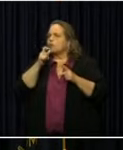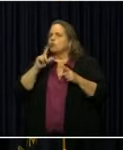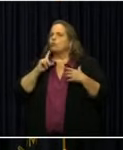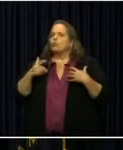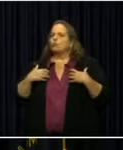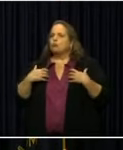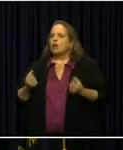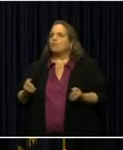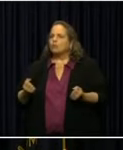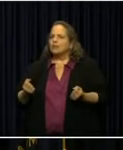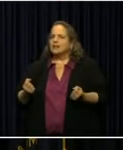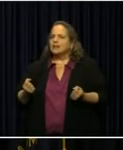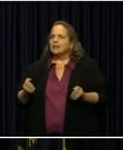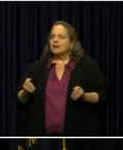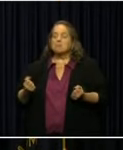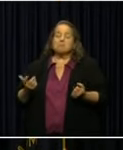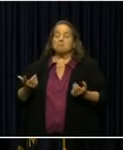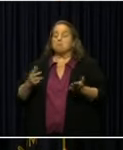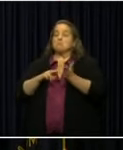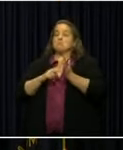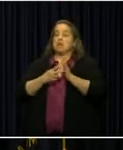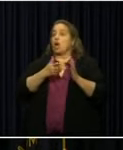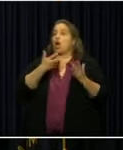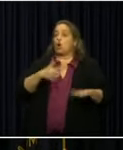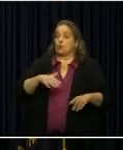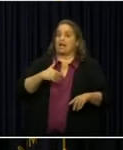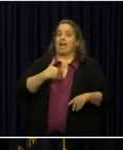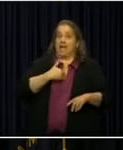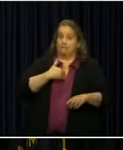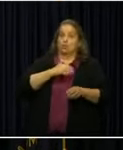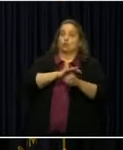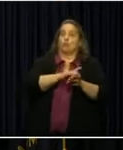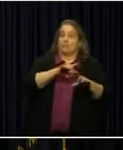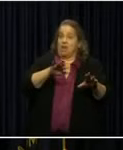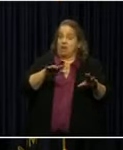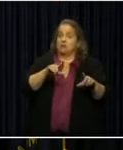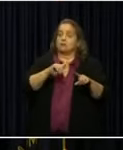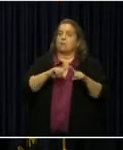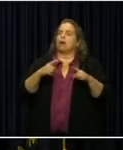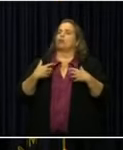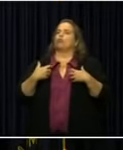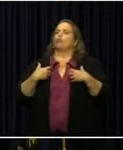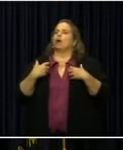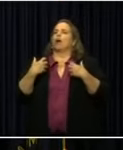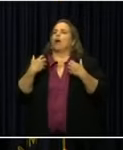EVER IN THE HOSPITAL 1,008. FOLKS NUMBER HOSPITAL 360, AND